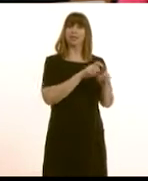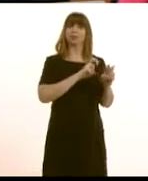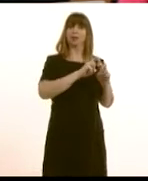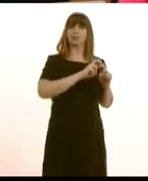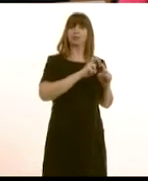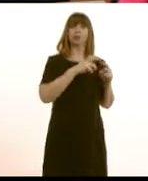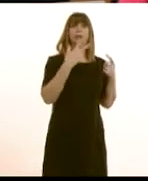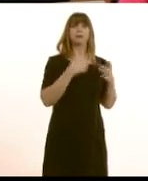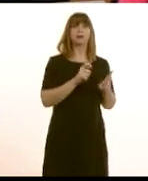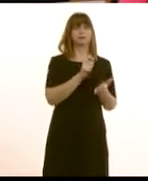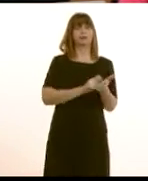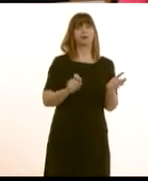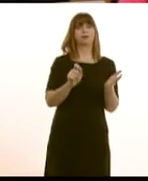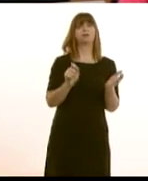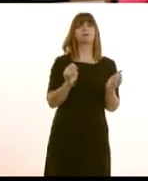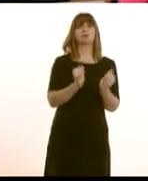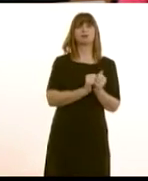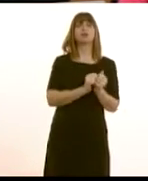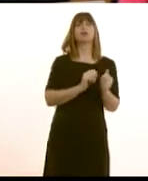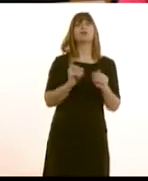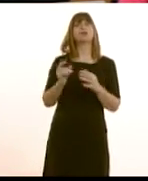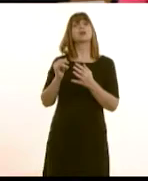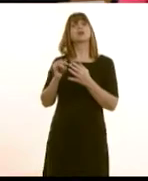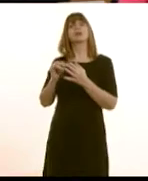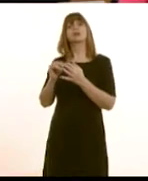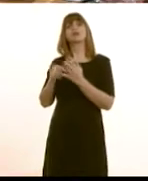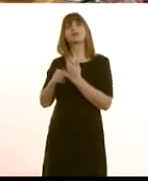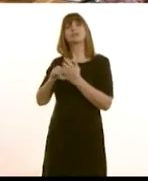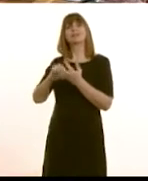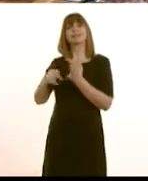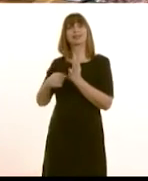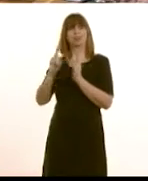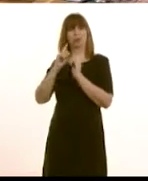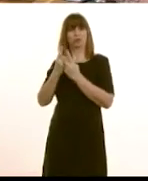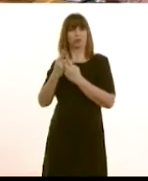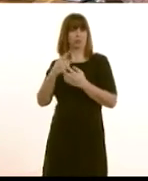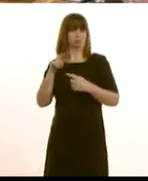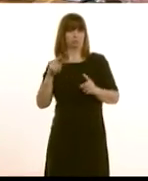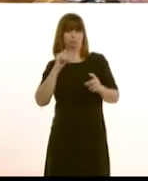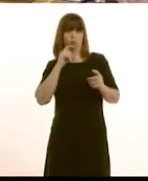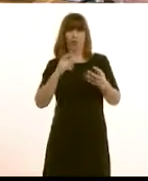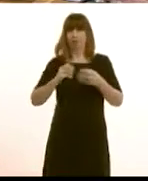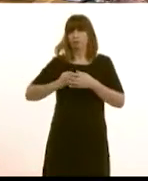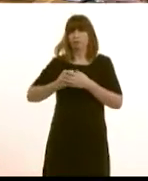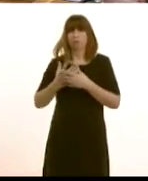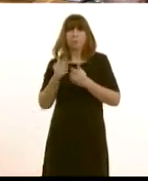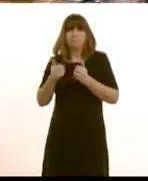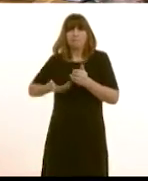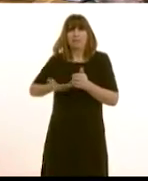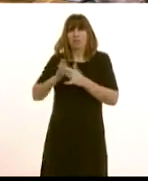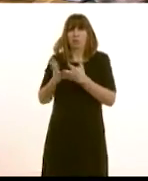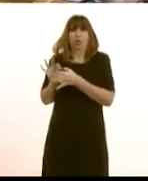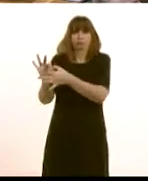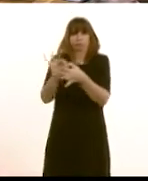a memorandum of understanding with Trinity Saint David university, committing to work with the university on developing its business collaboration as it develops its new campus